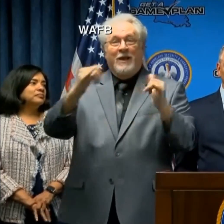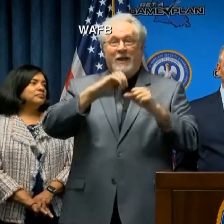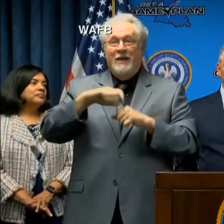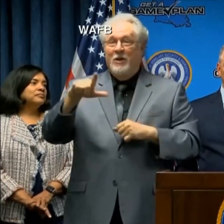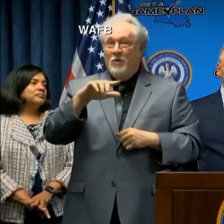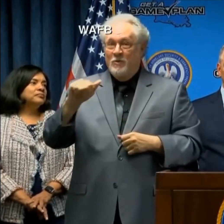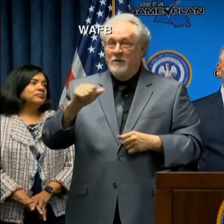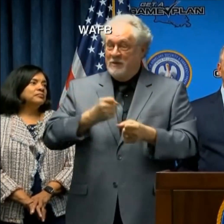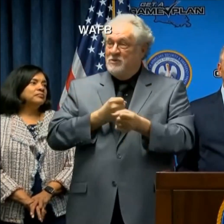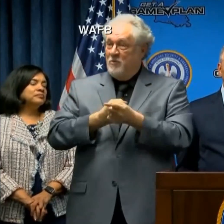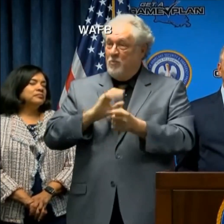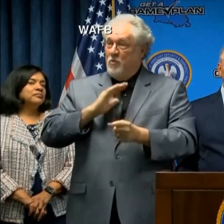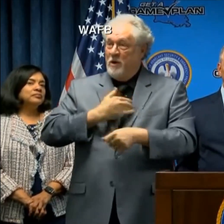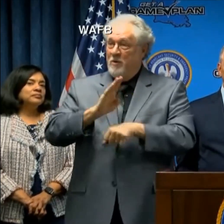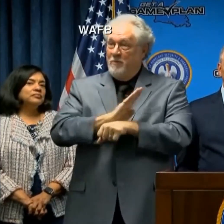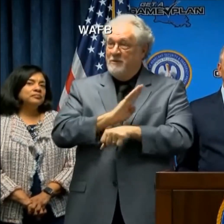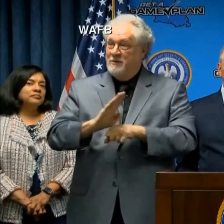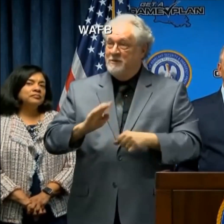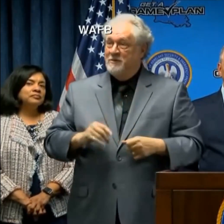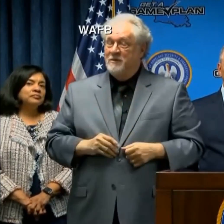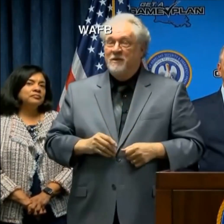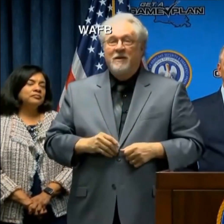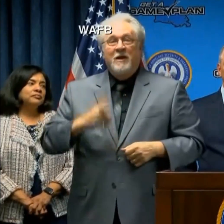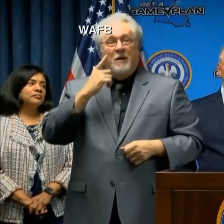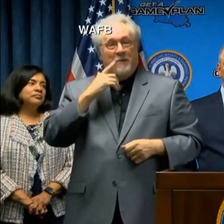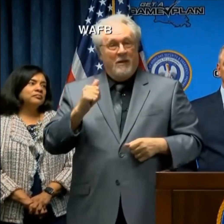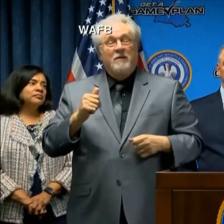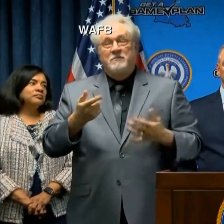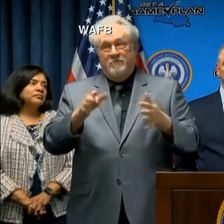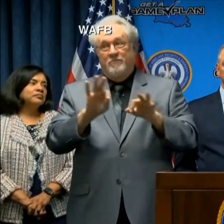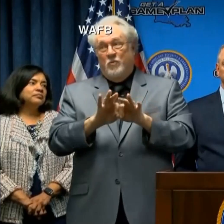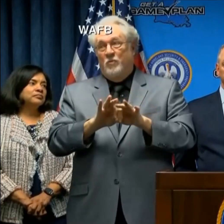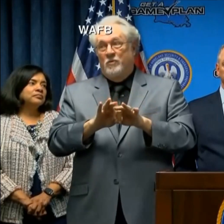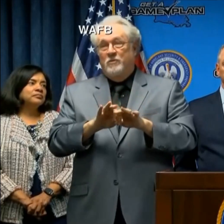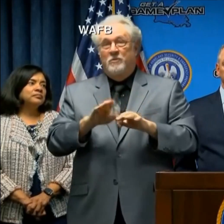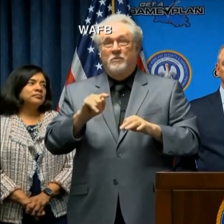and support our businesses because it is very important to the industry and will